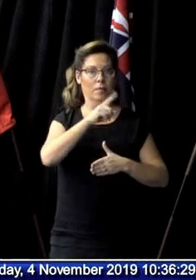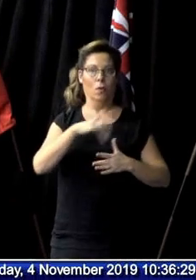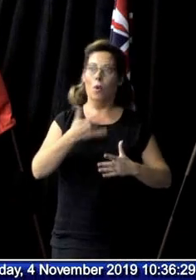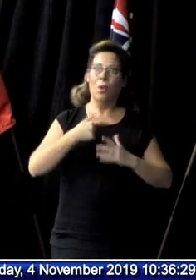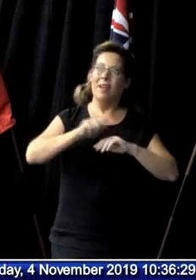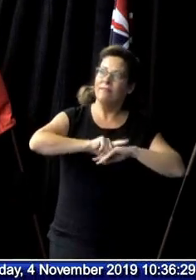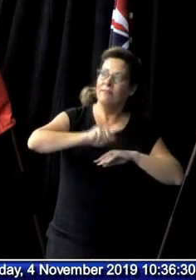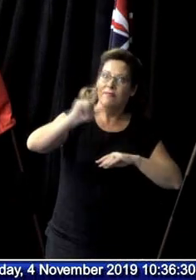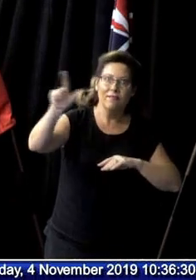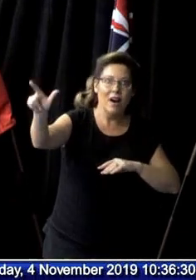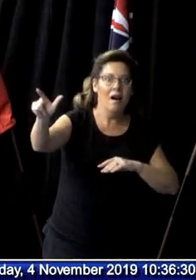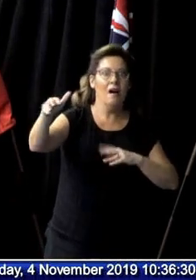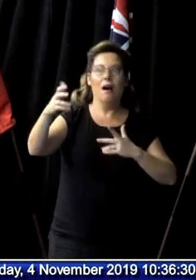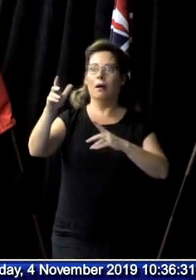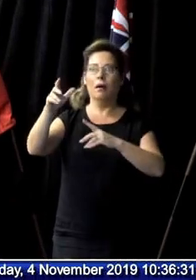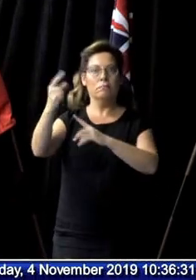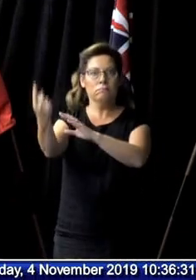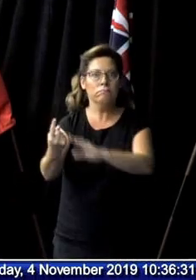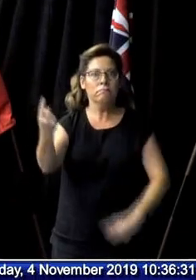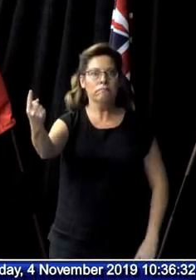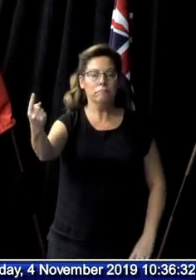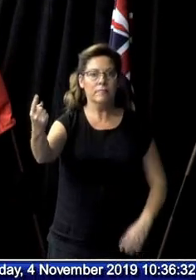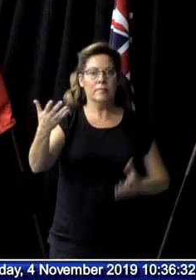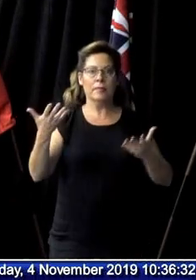workshops conducted by Commissioner Mason.